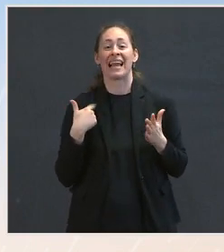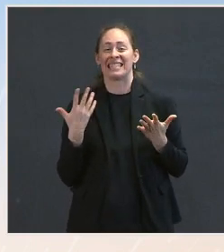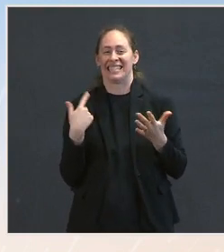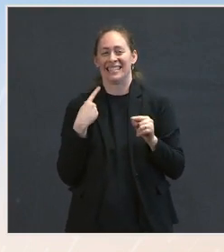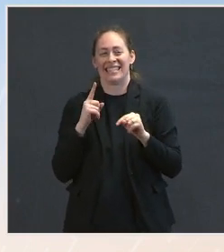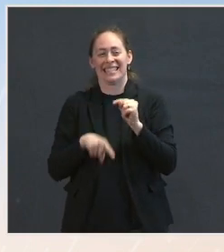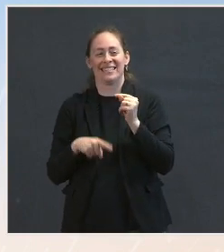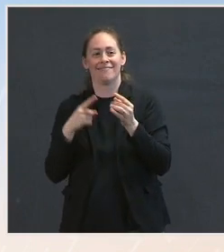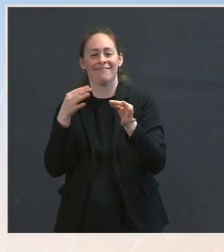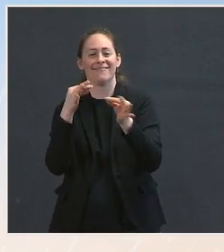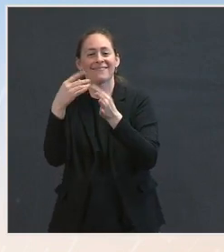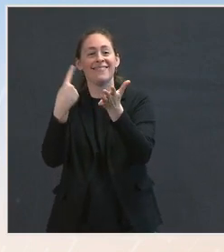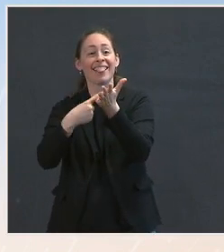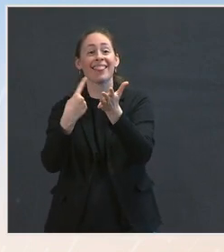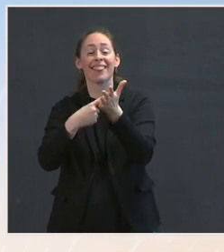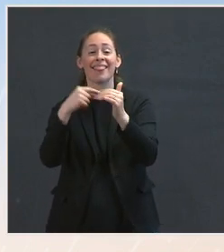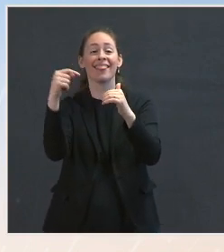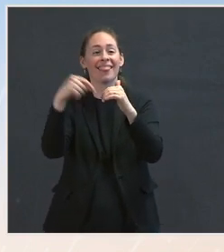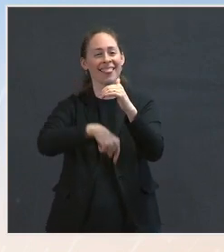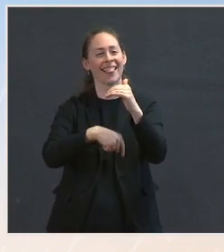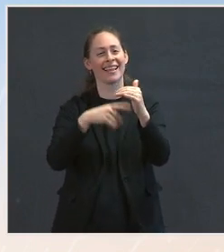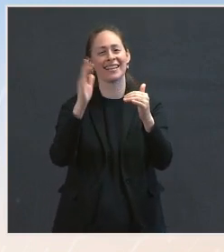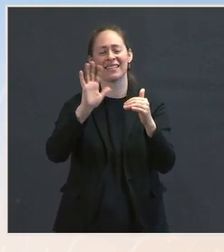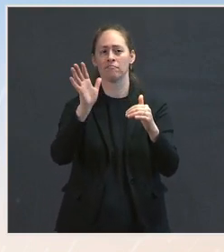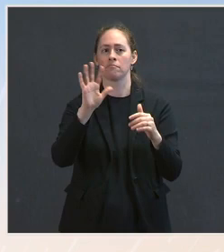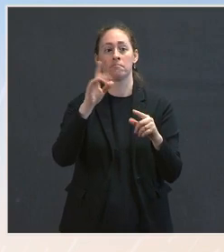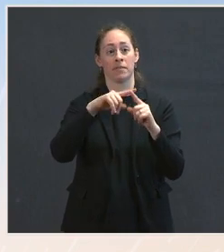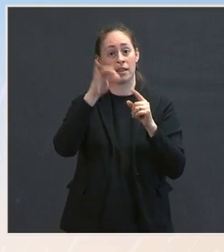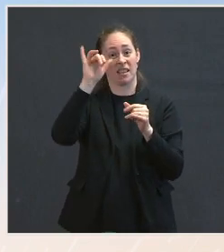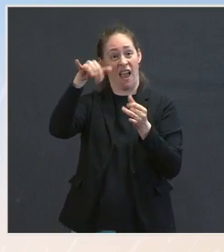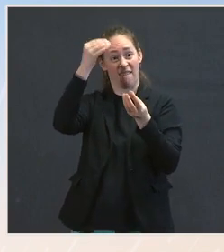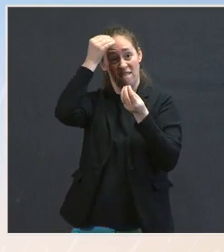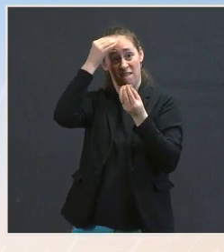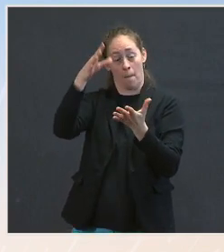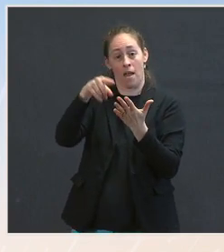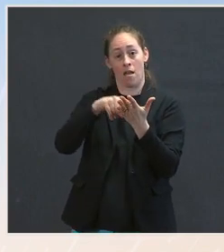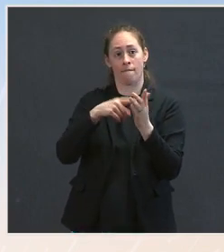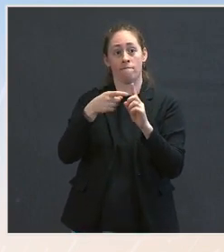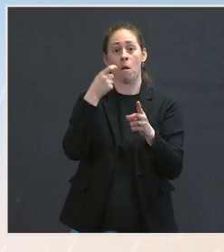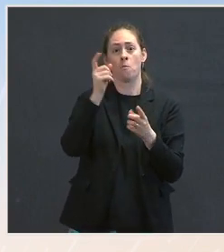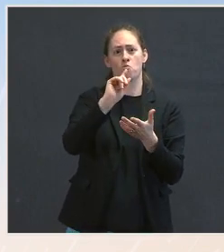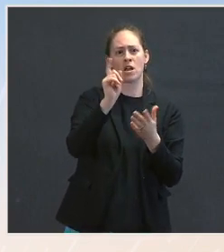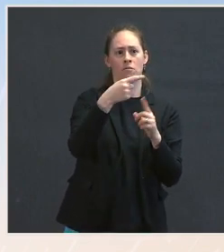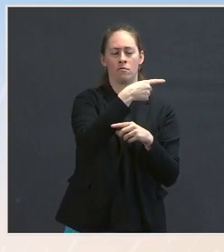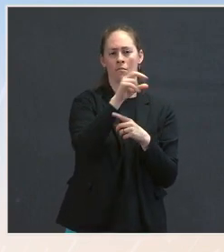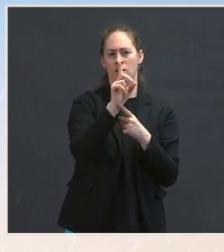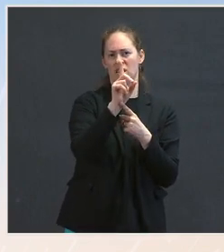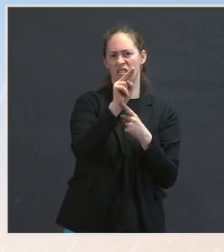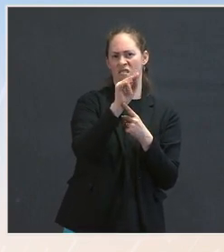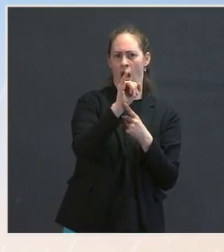would be released from DNI, not from the White House. And I would just broadly remind you that, oftentimes,